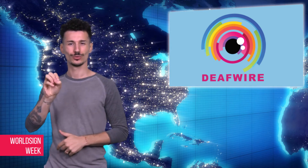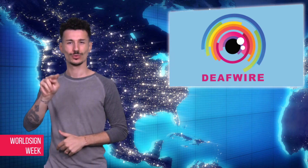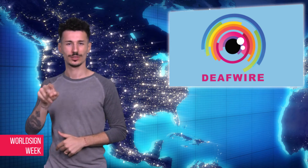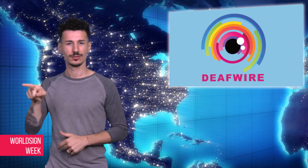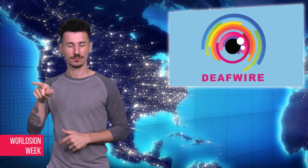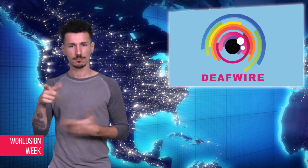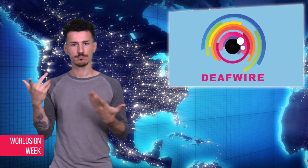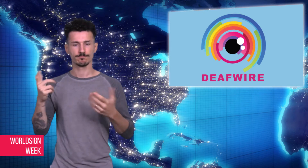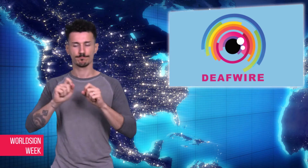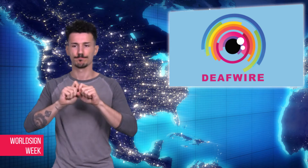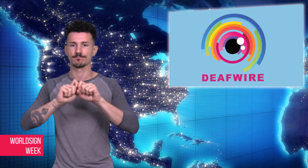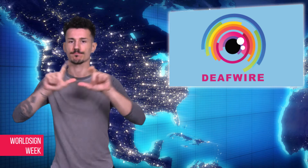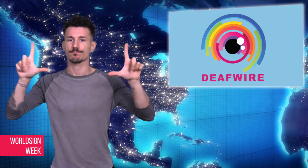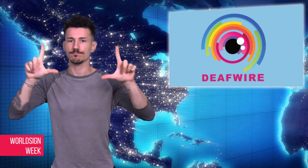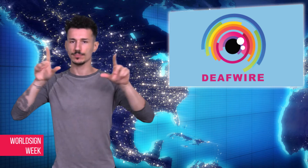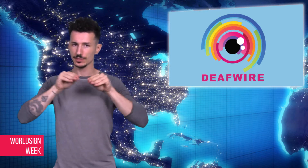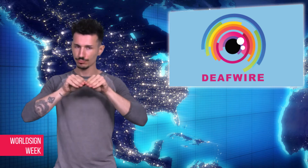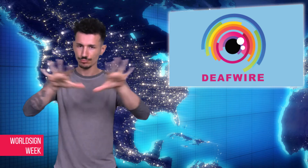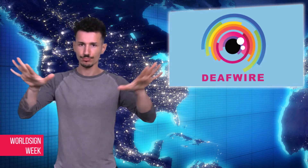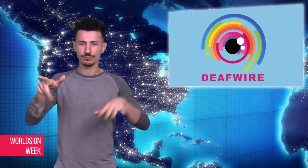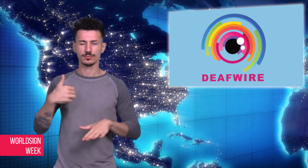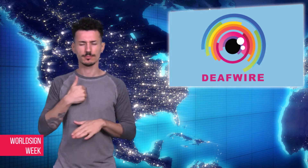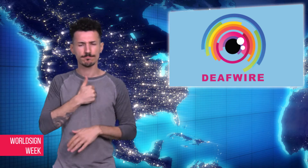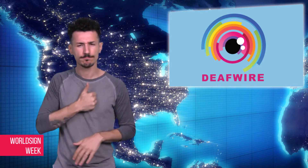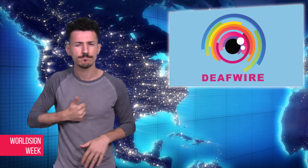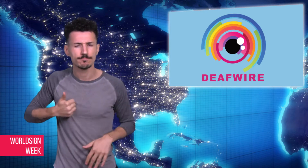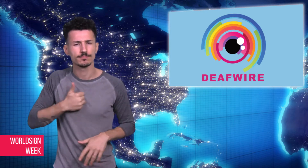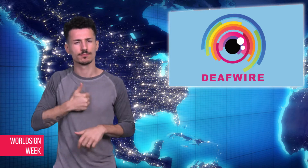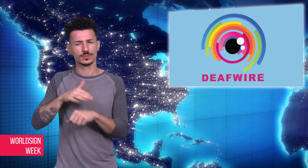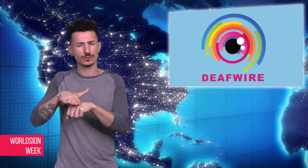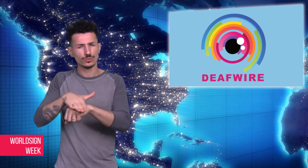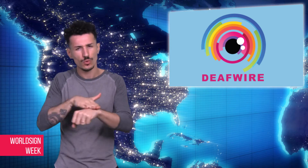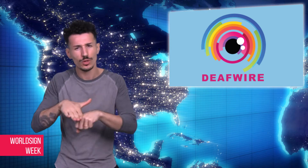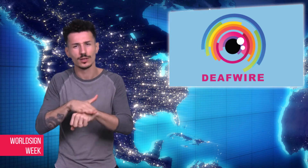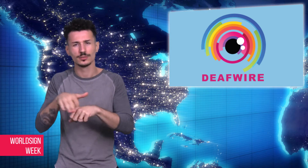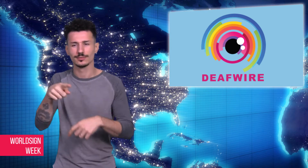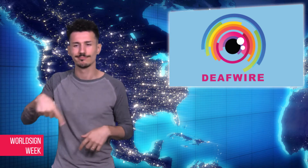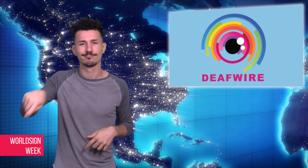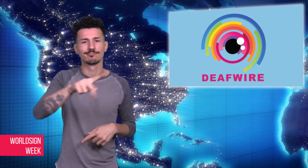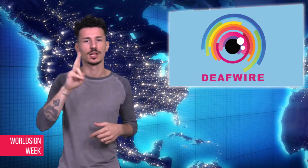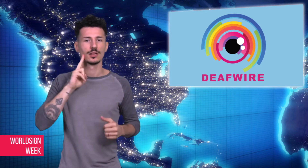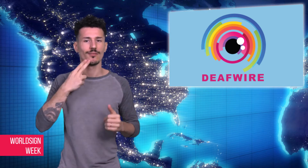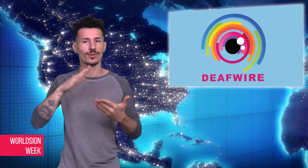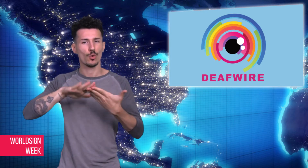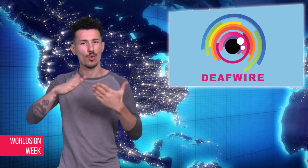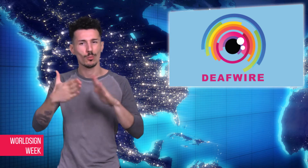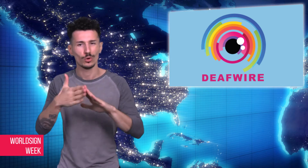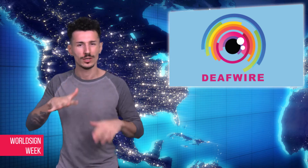has apologized for any offense she caused and released a video asking the